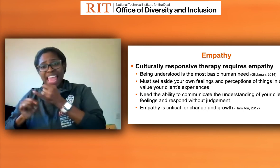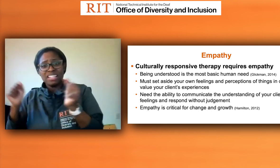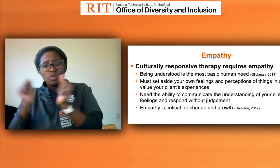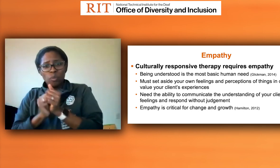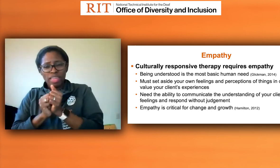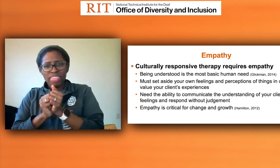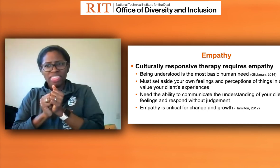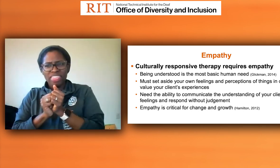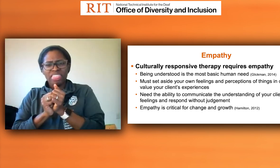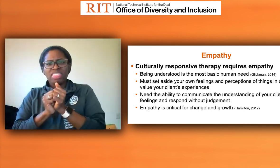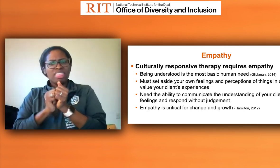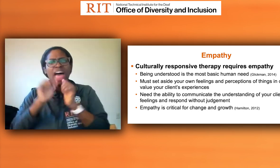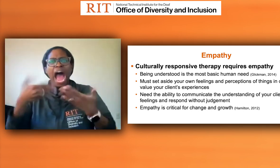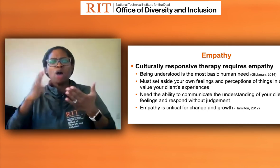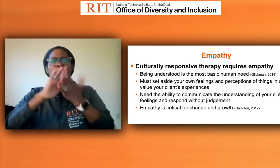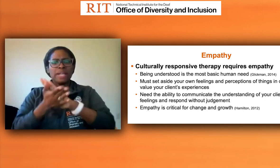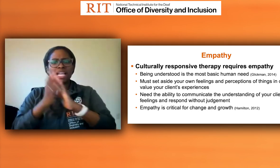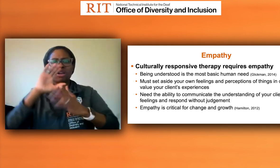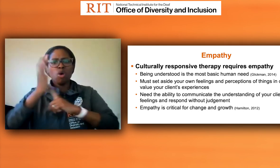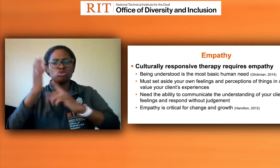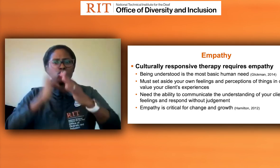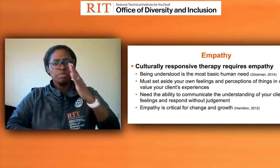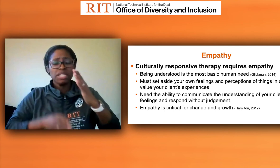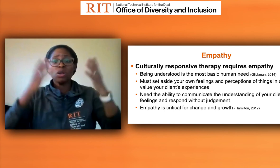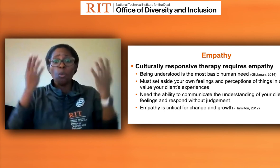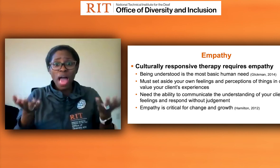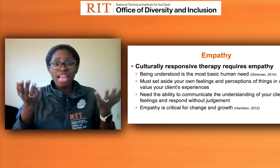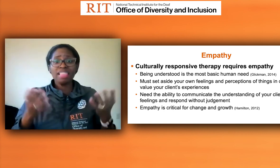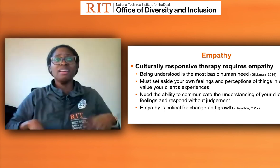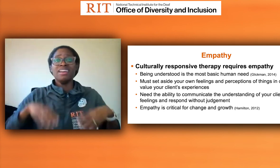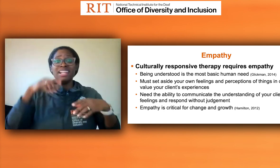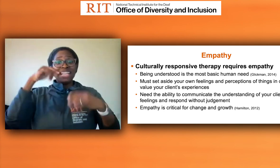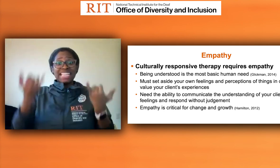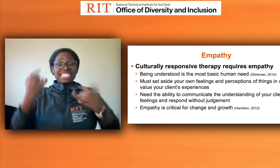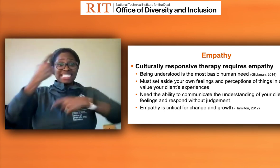"and now you're ending with "how to become culturally competent and practice cultural humility."